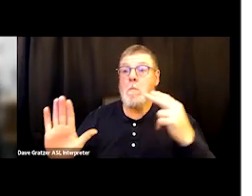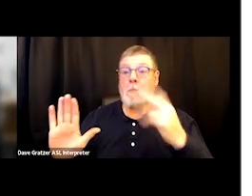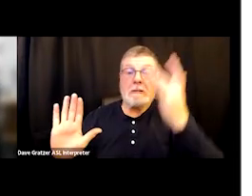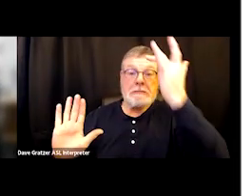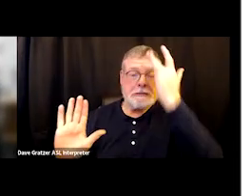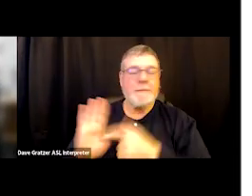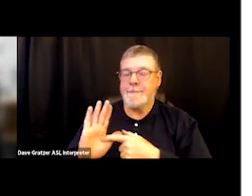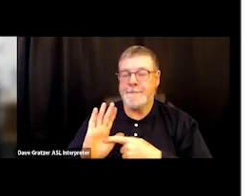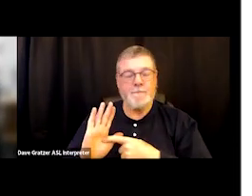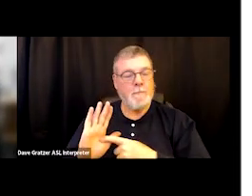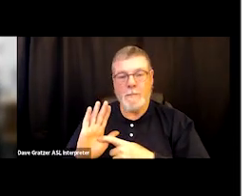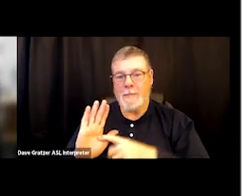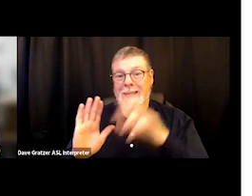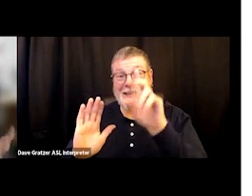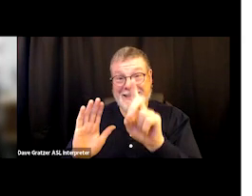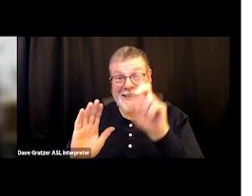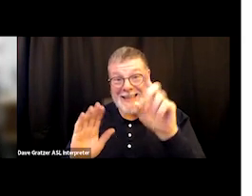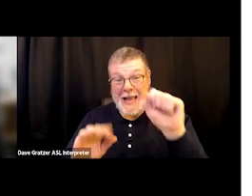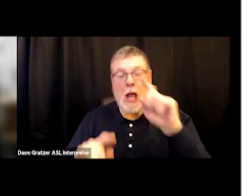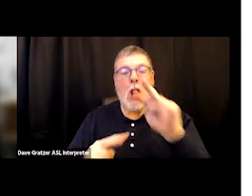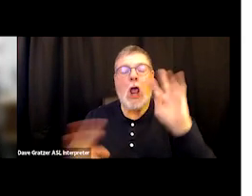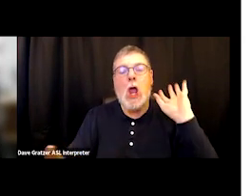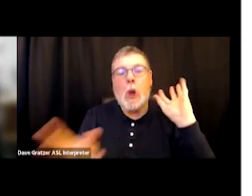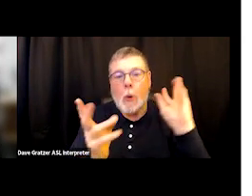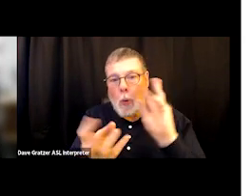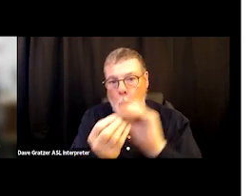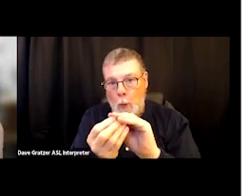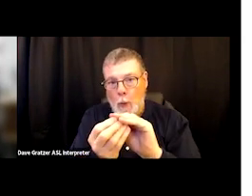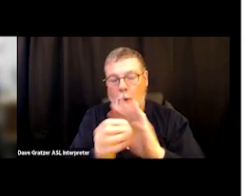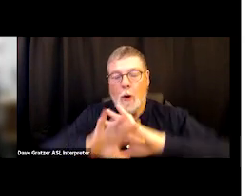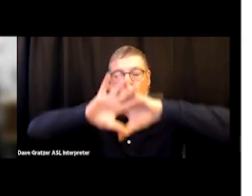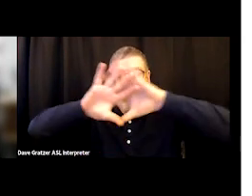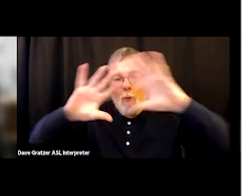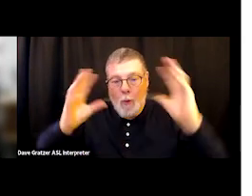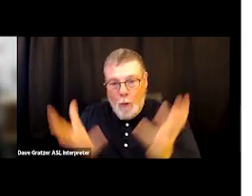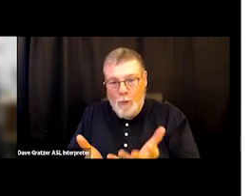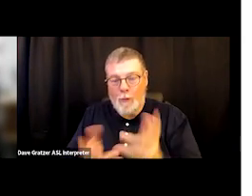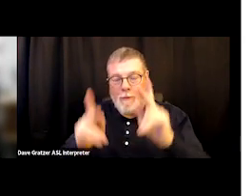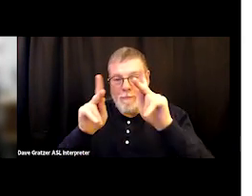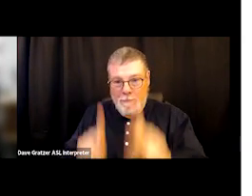DDS looks at the cumulative or a holistic view of the applicant